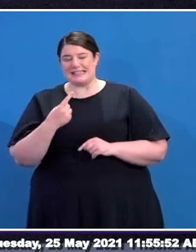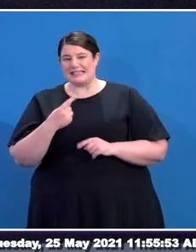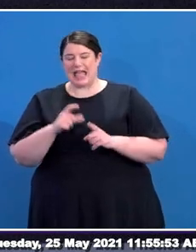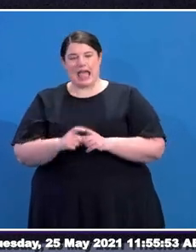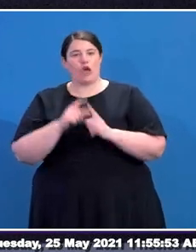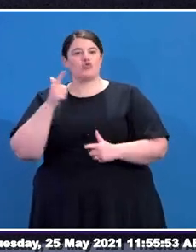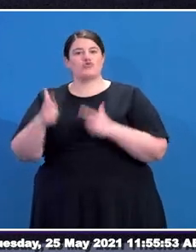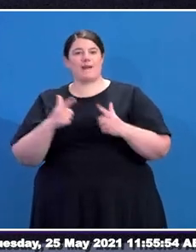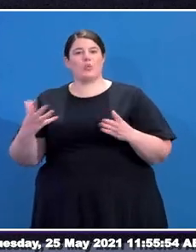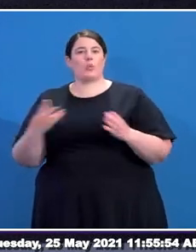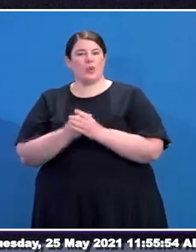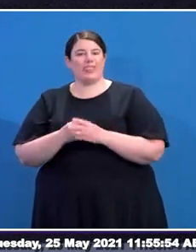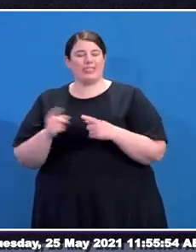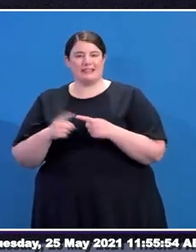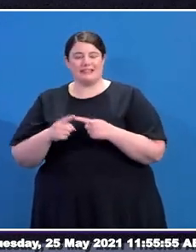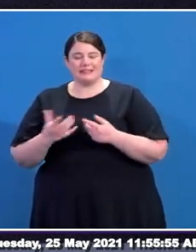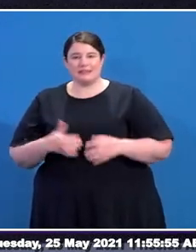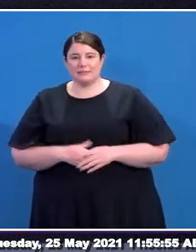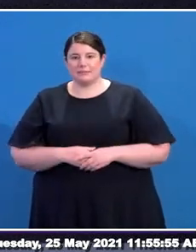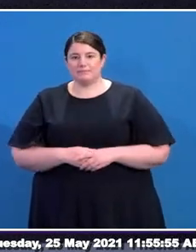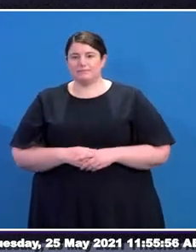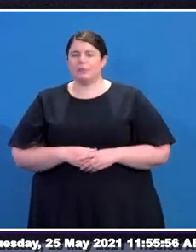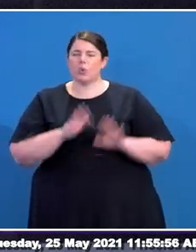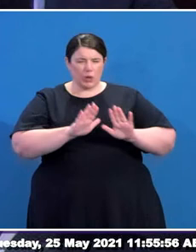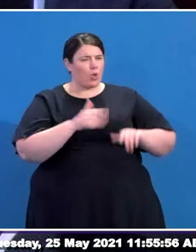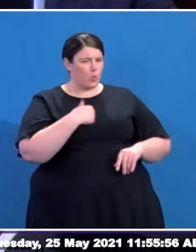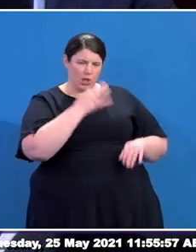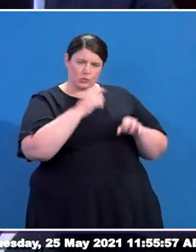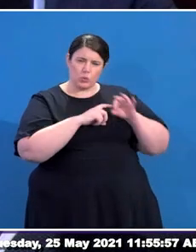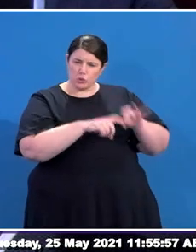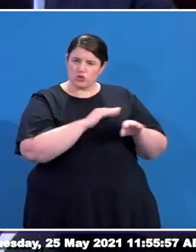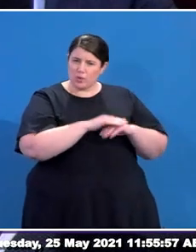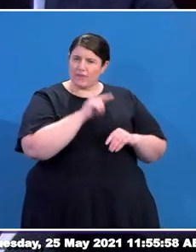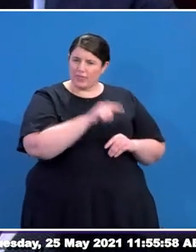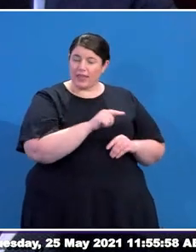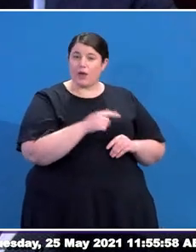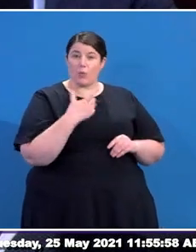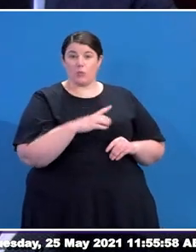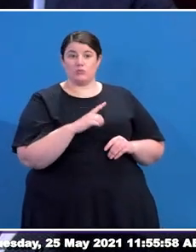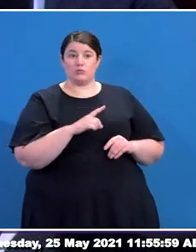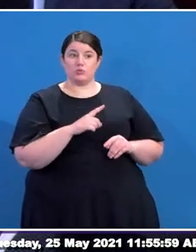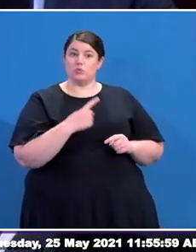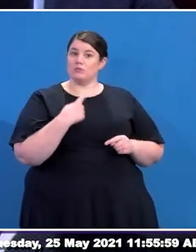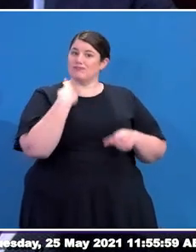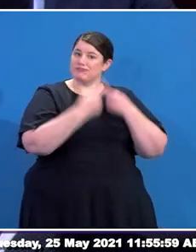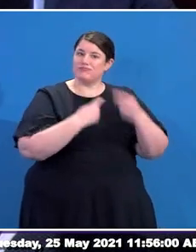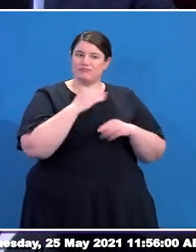I want to ask you some questions about that. So, we want to introduce the Royal Commission to Carl.